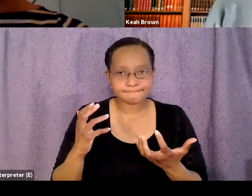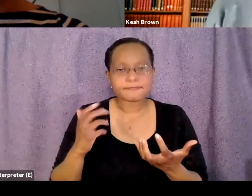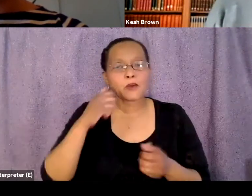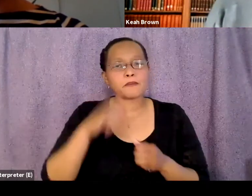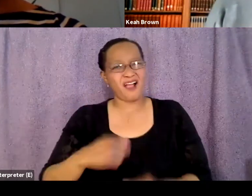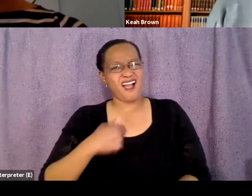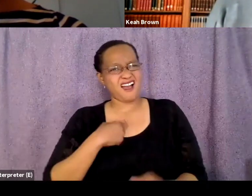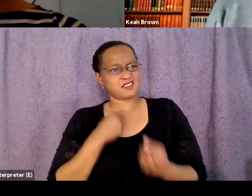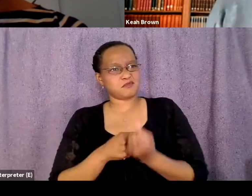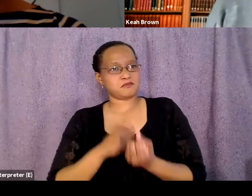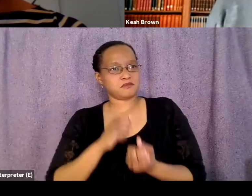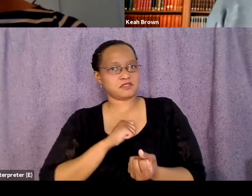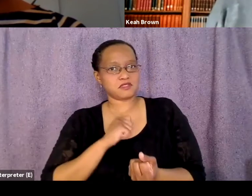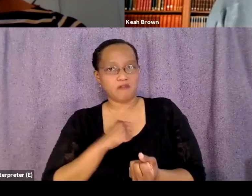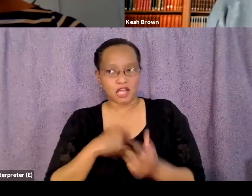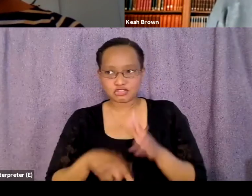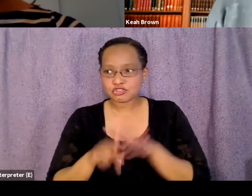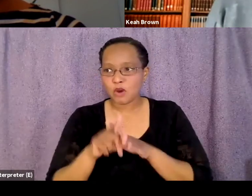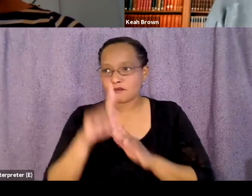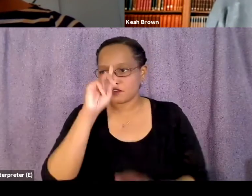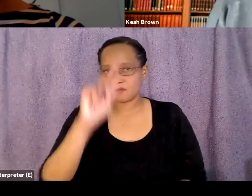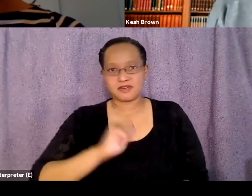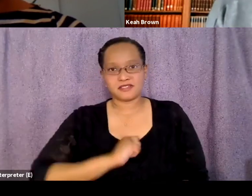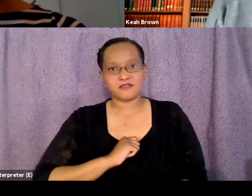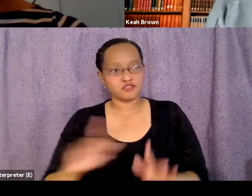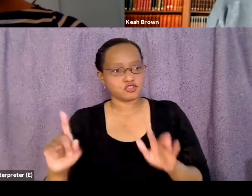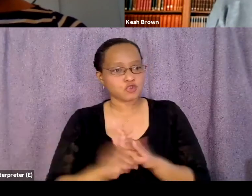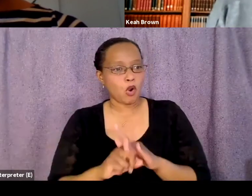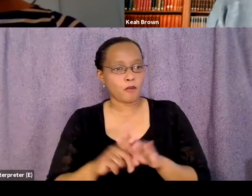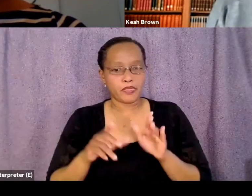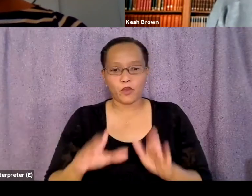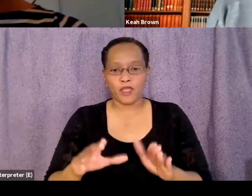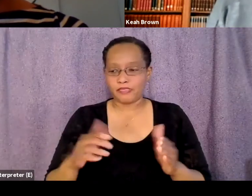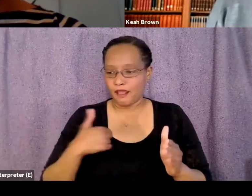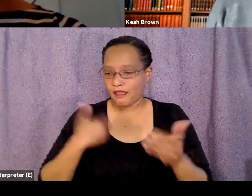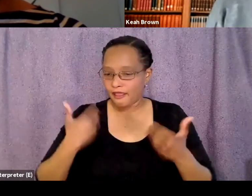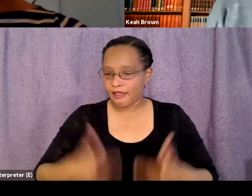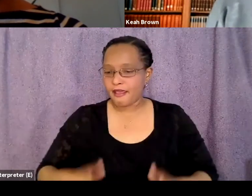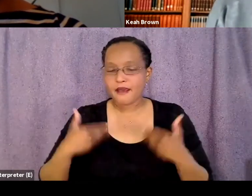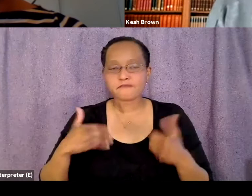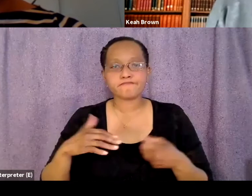Keah Brown: And me showing up for myself in all that I am is the most important thing